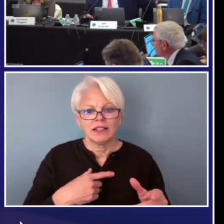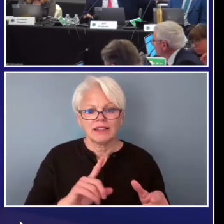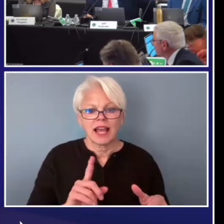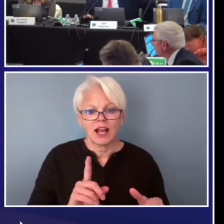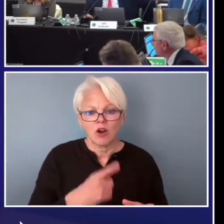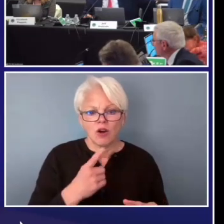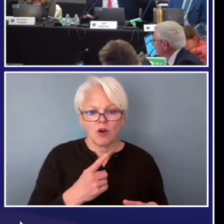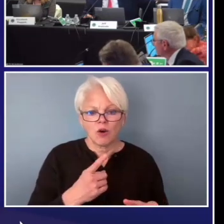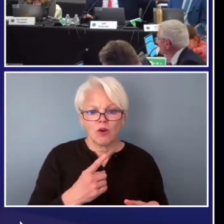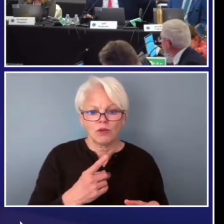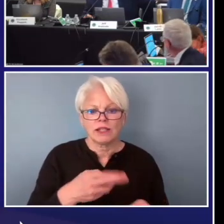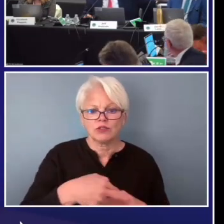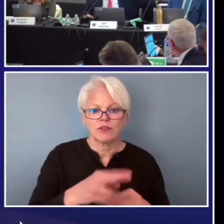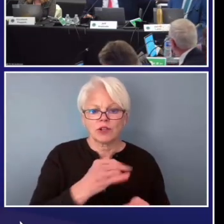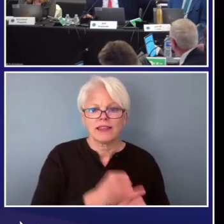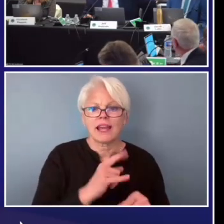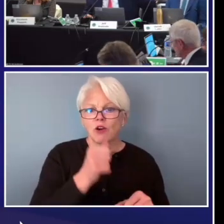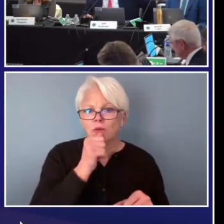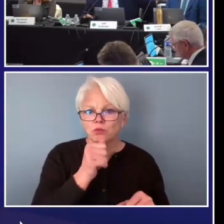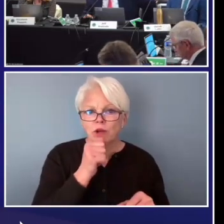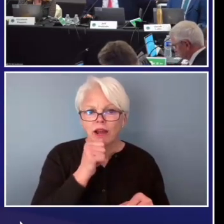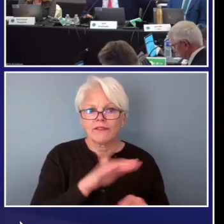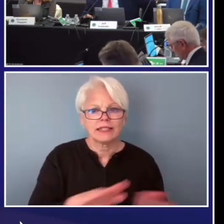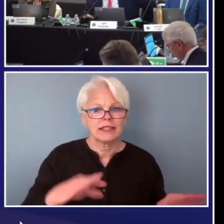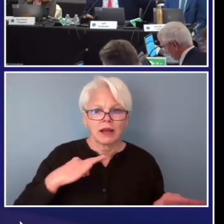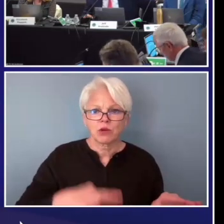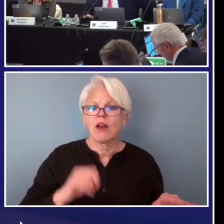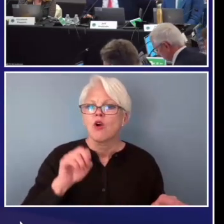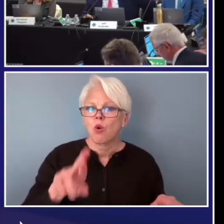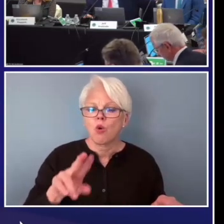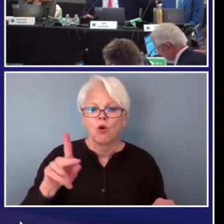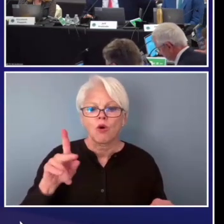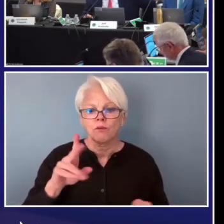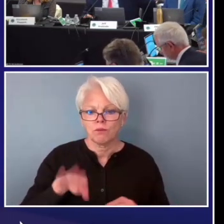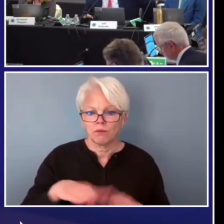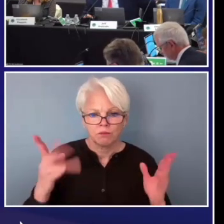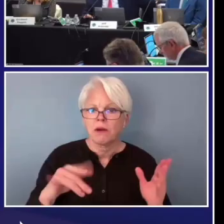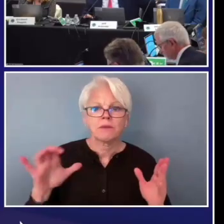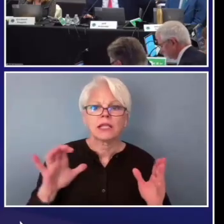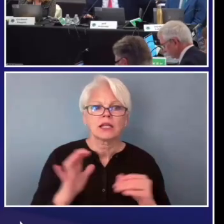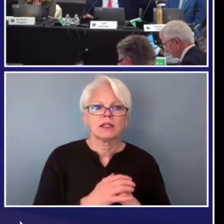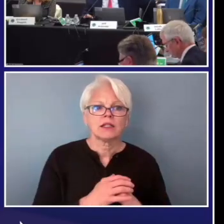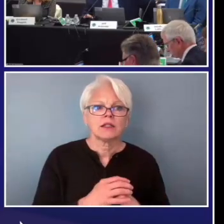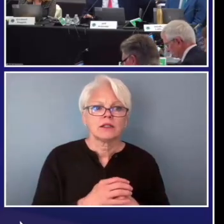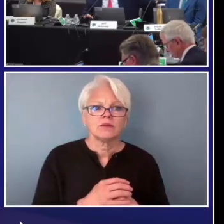that are private nonprofit or publics. We are striking the reference there.